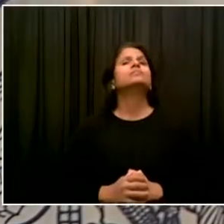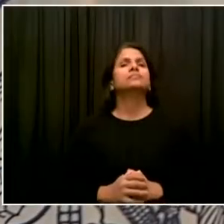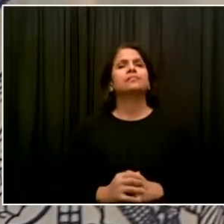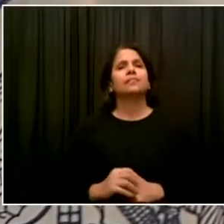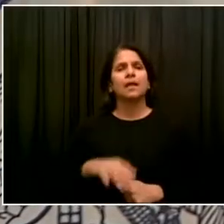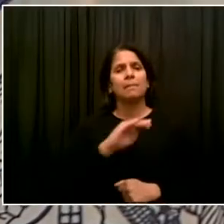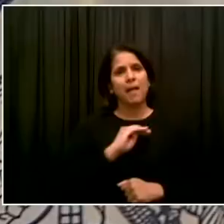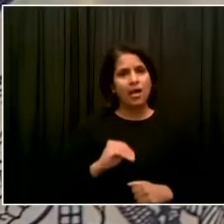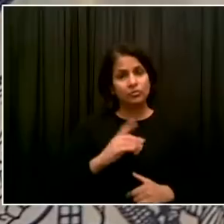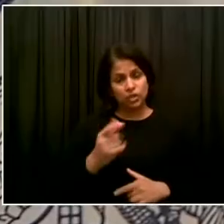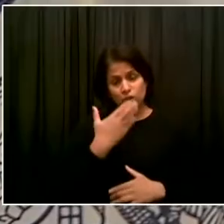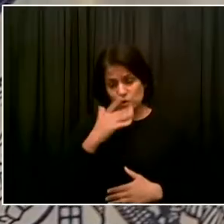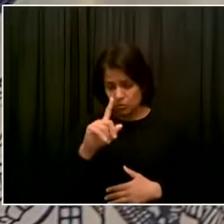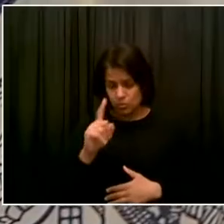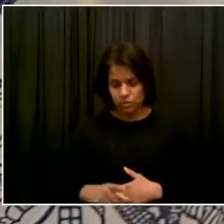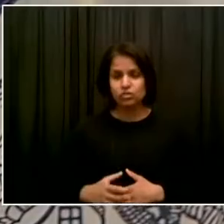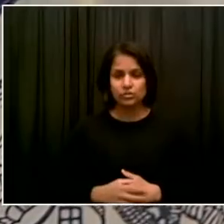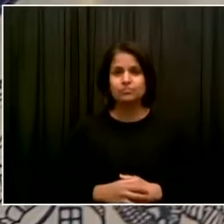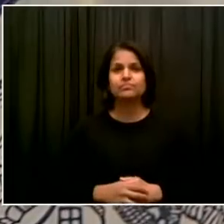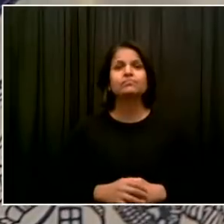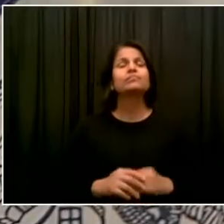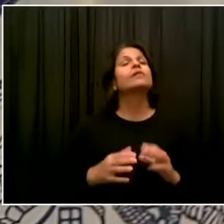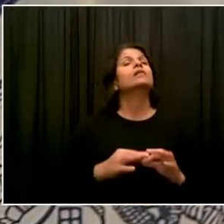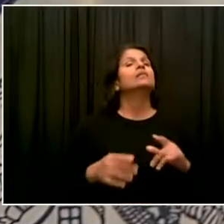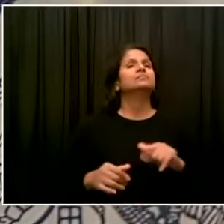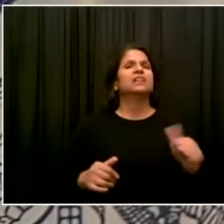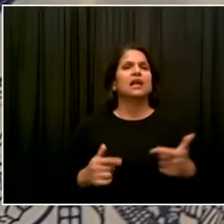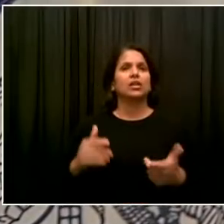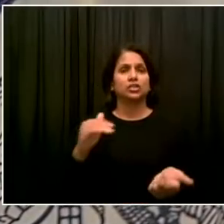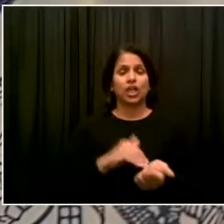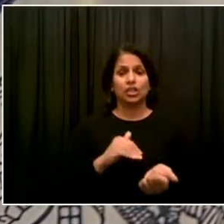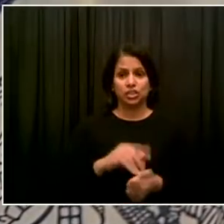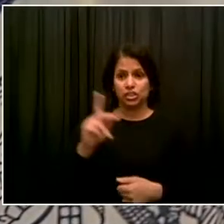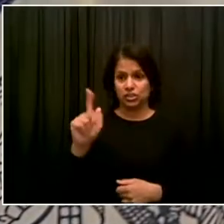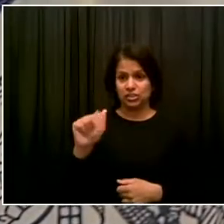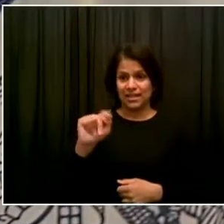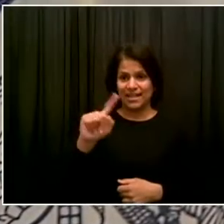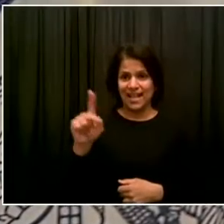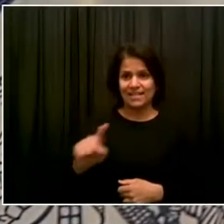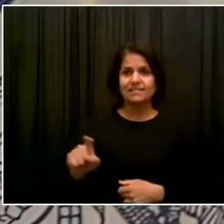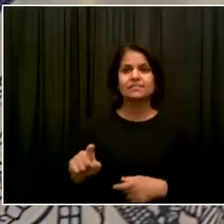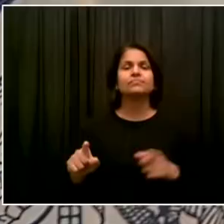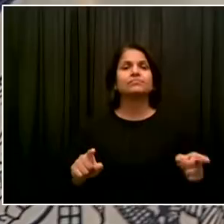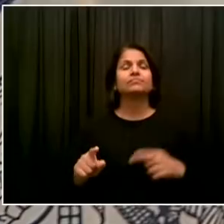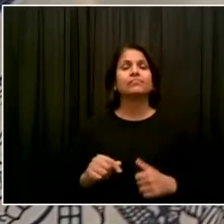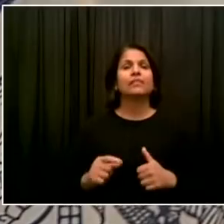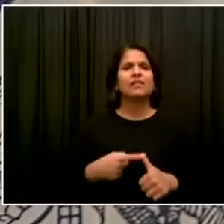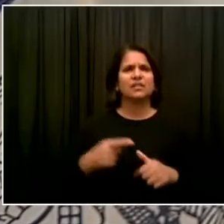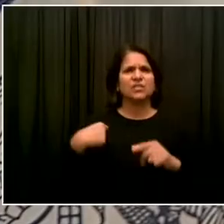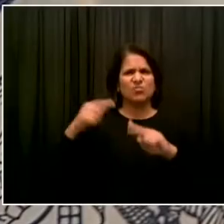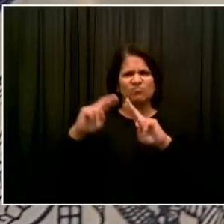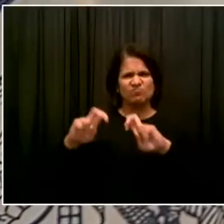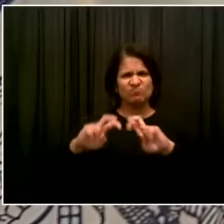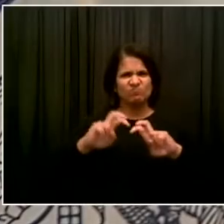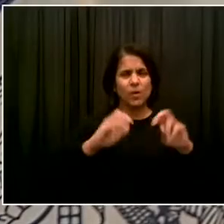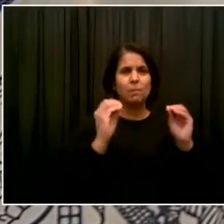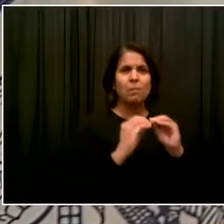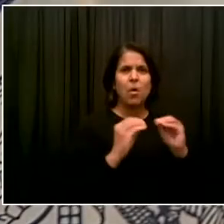ARE YOU THAT THE CONCLUSION MAY BE PREMATURE? I'M GOING TO GO BACK TO DR.